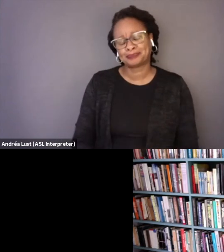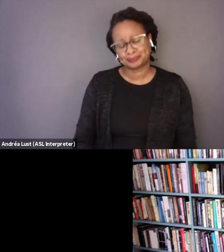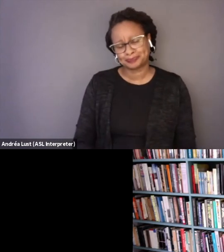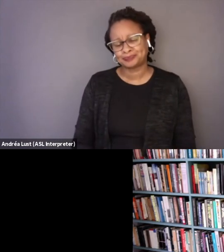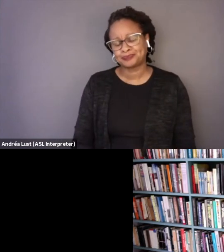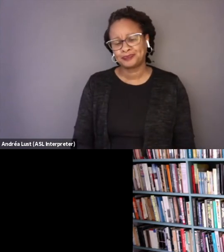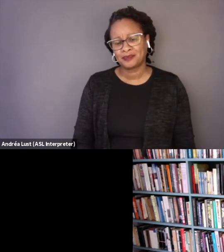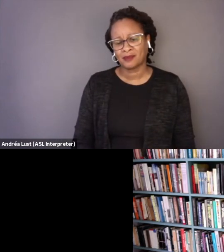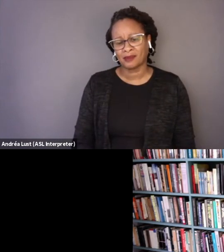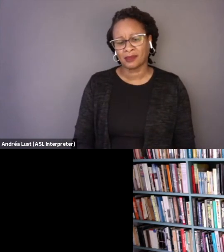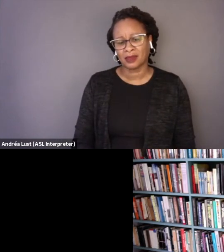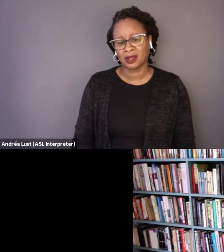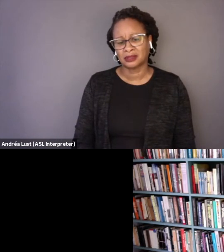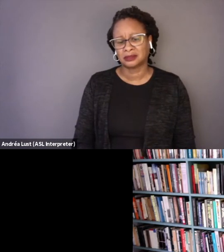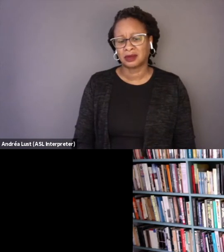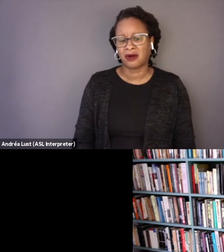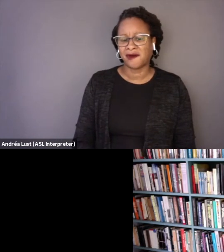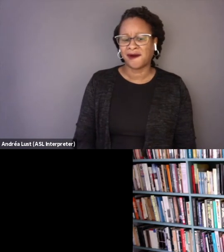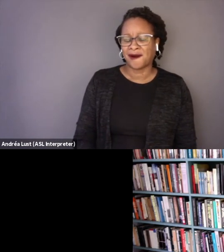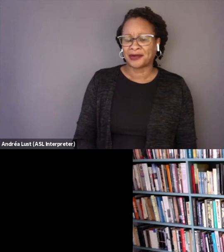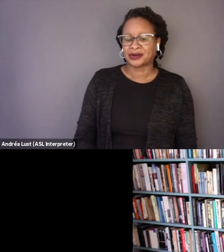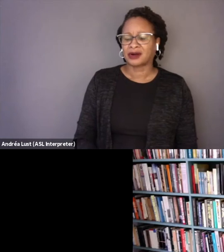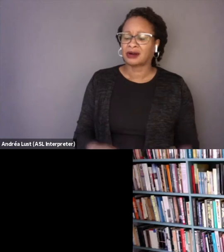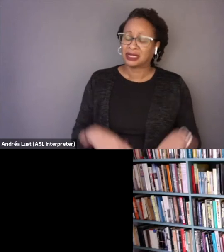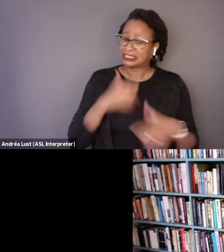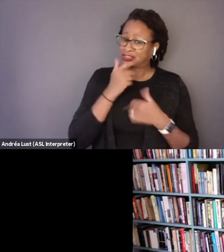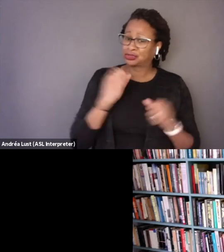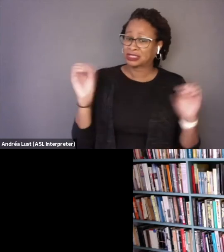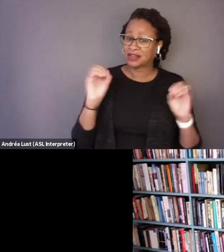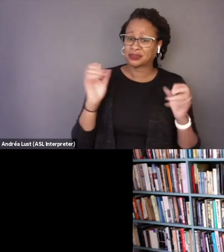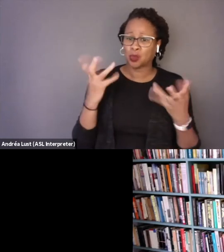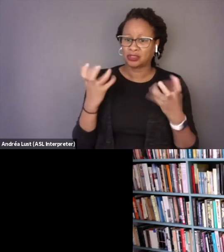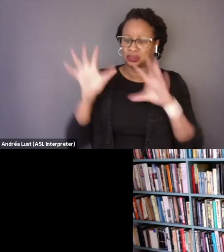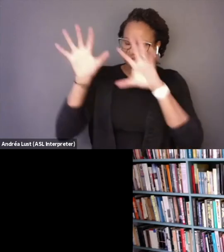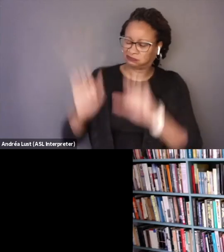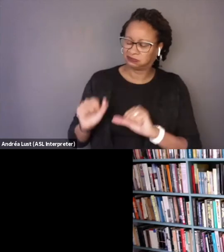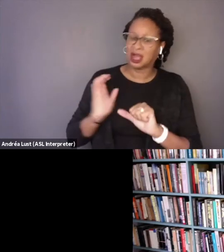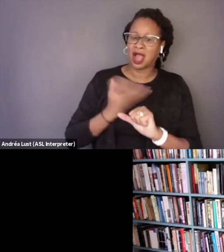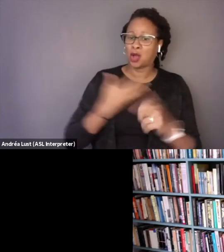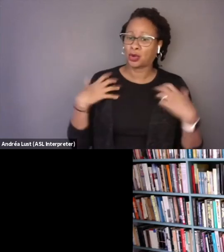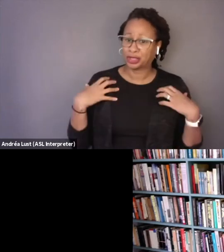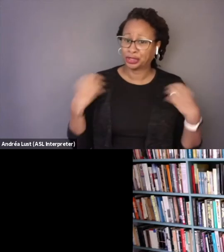None of us want to take down our heroes and I think that- and certainly this is not a take-down,